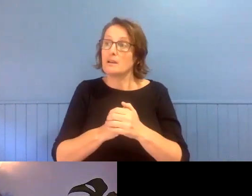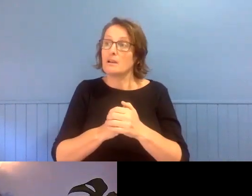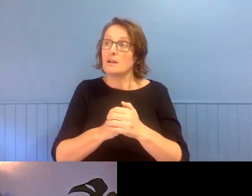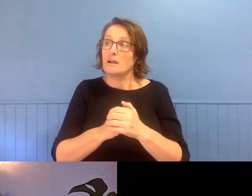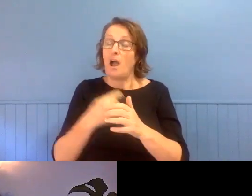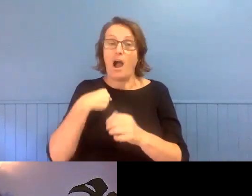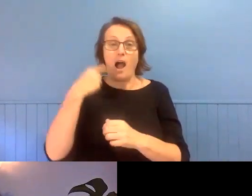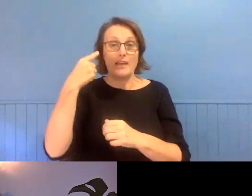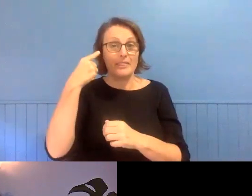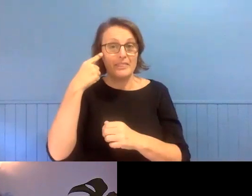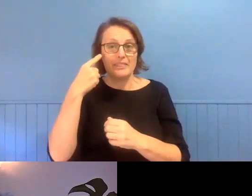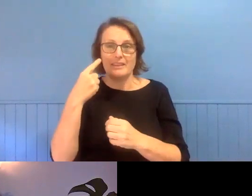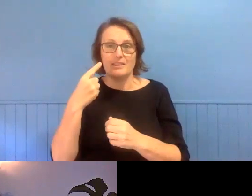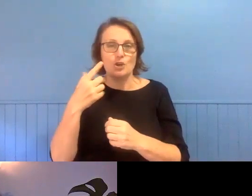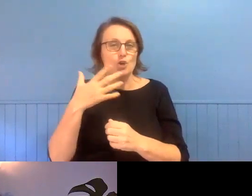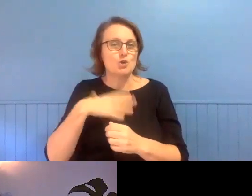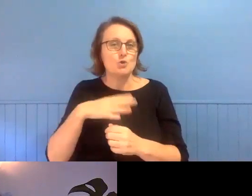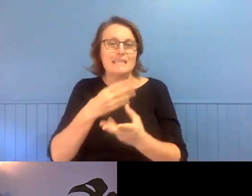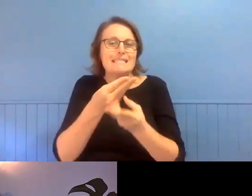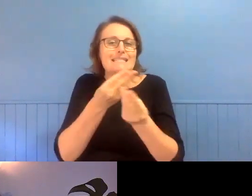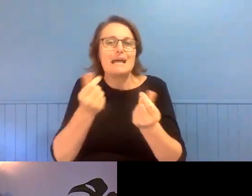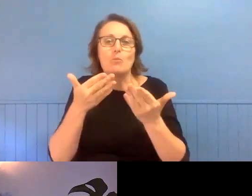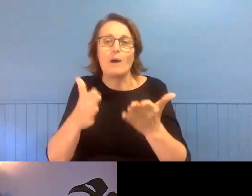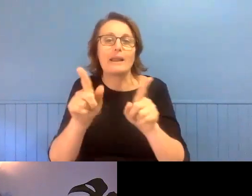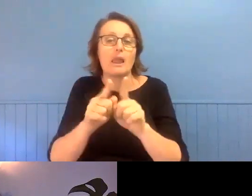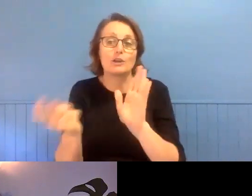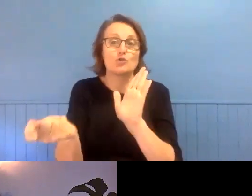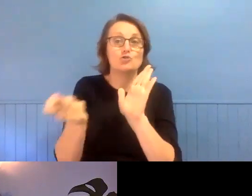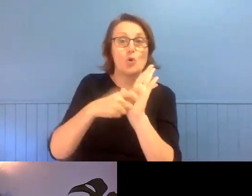for donations if you are livestreaming. That's something that